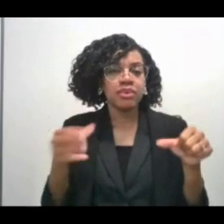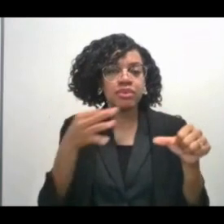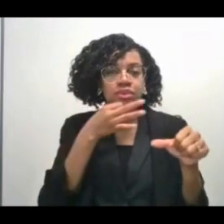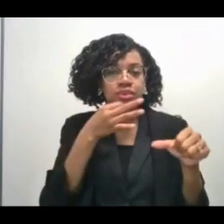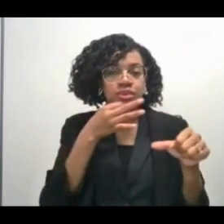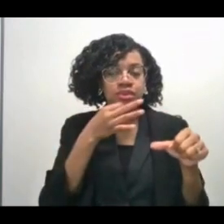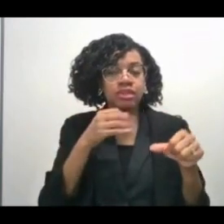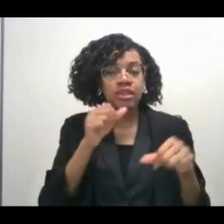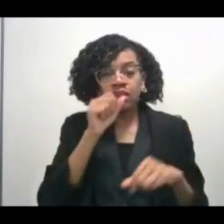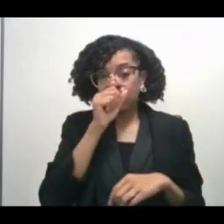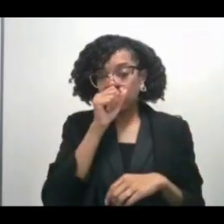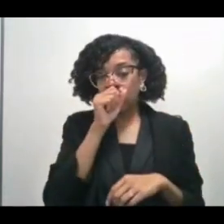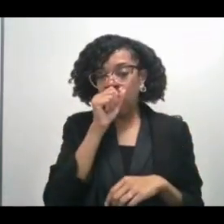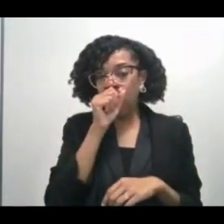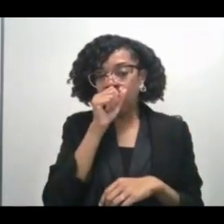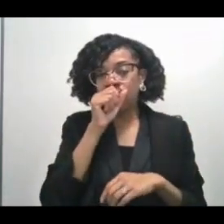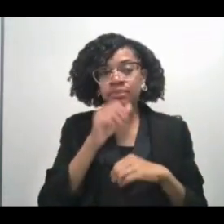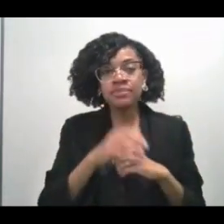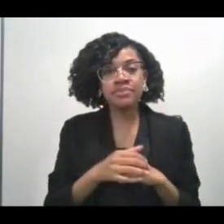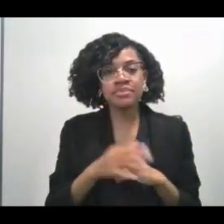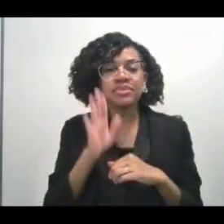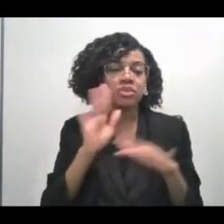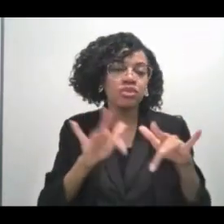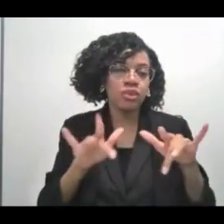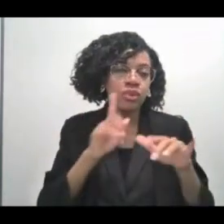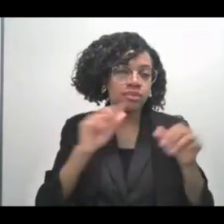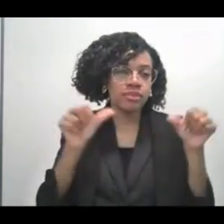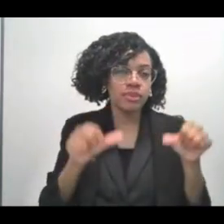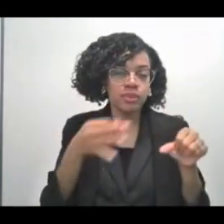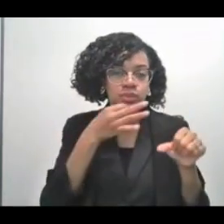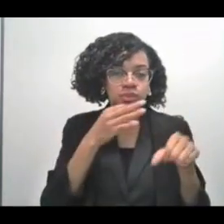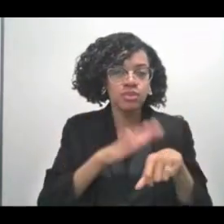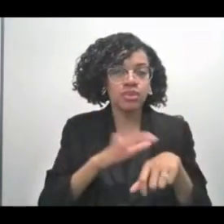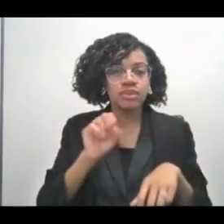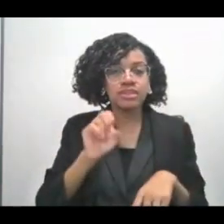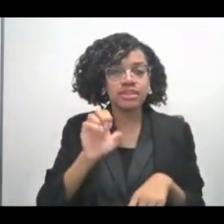will be posted soon on the Sea Grant website that the URL is on